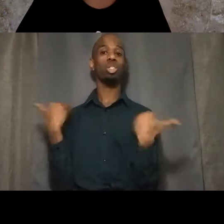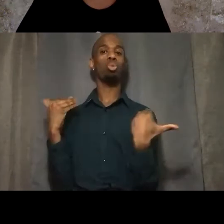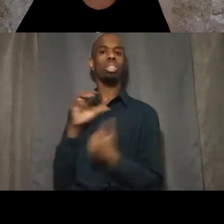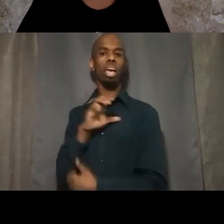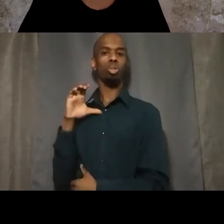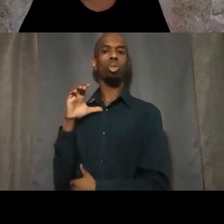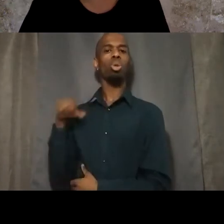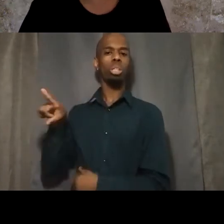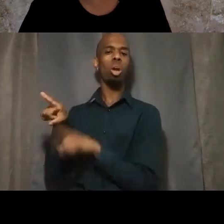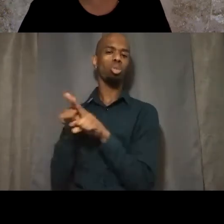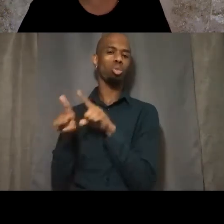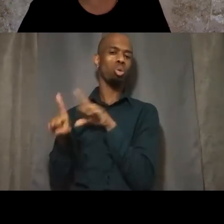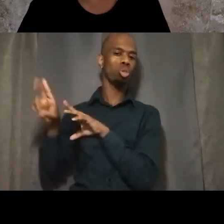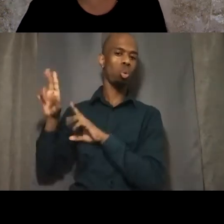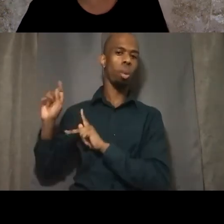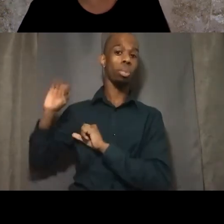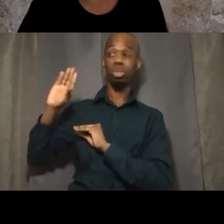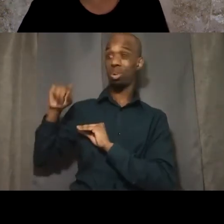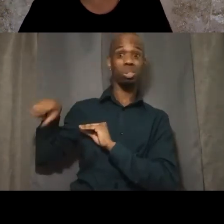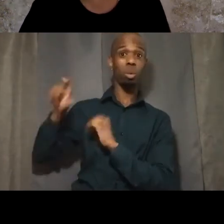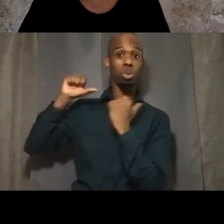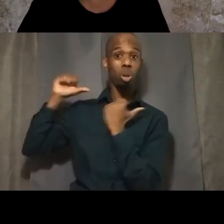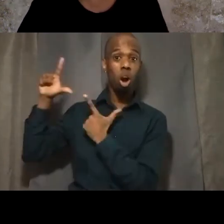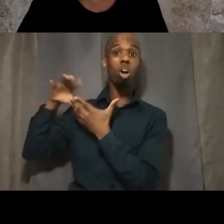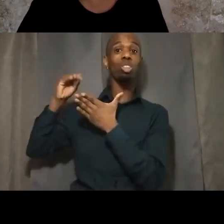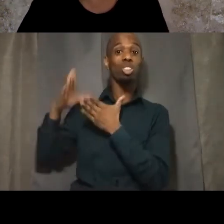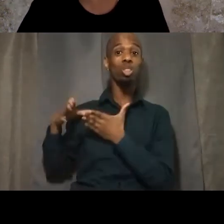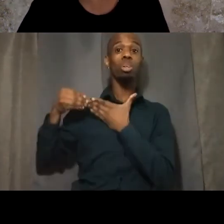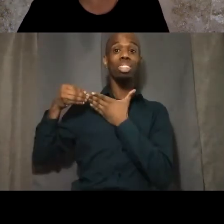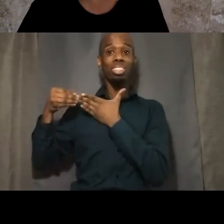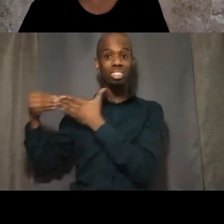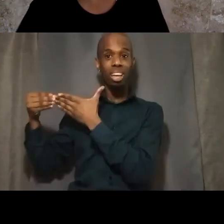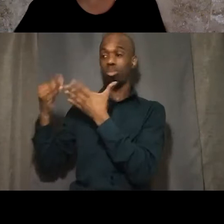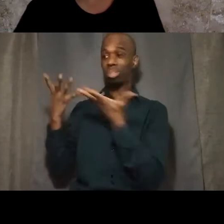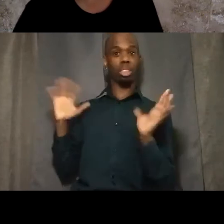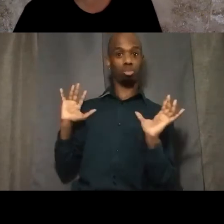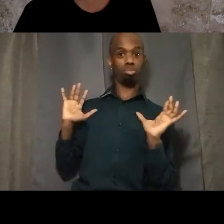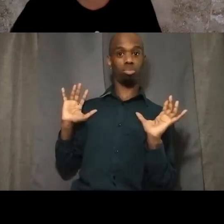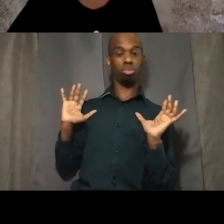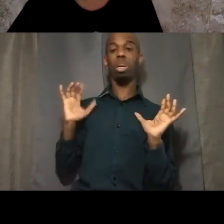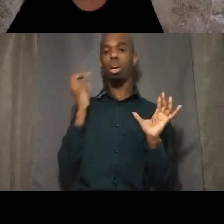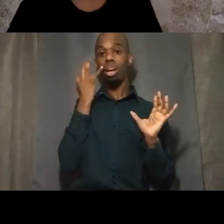and it was all student led. The only groups that weren't students, were the families that were there.